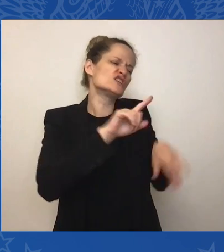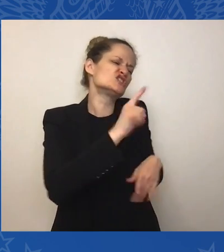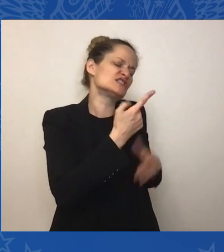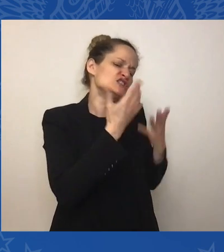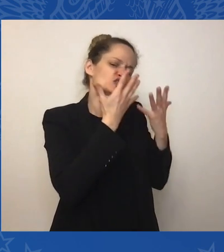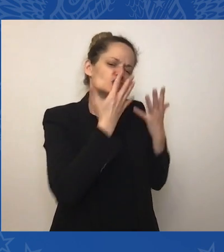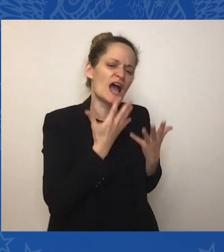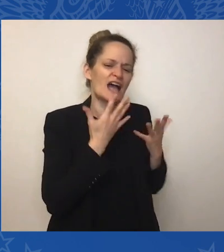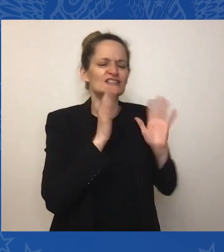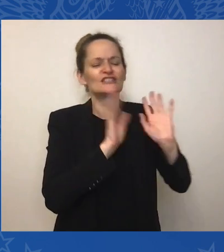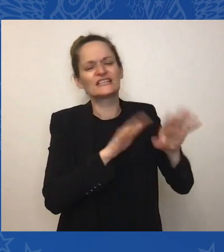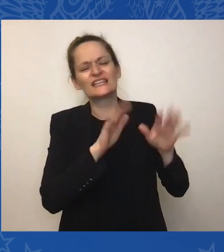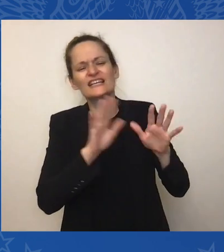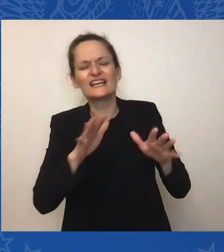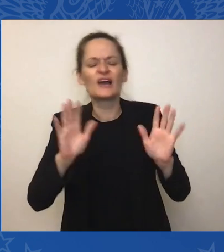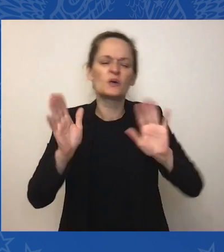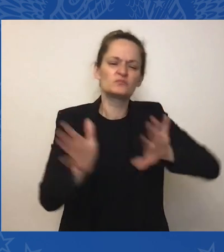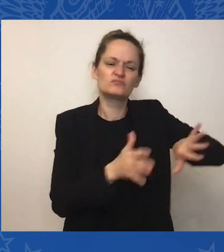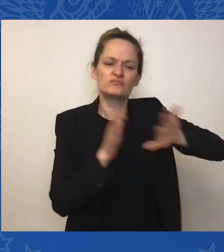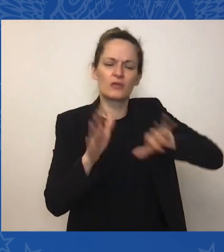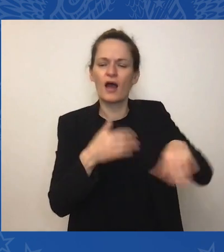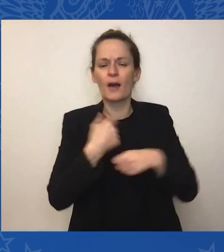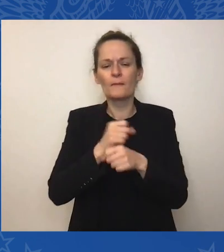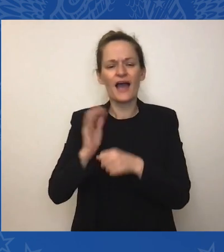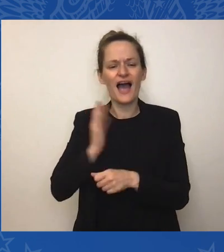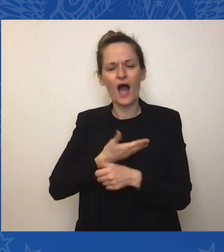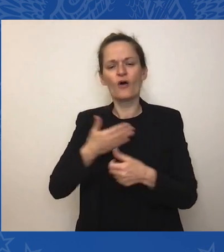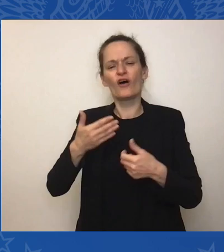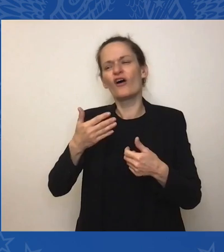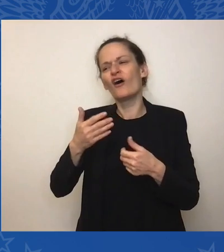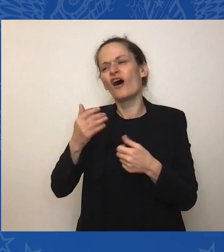We can finally do what we have to do to protect the lives of the people and of our children.